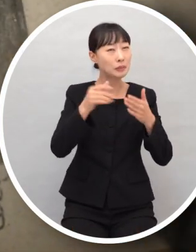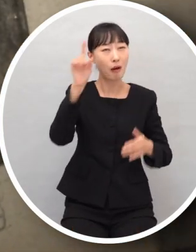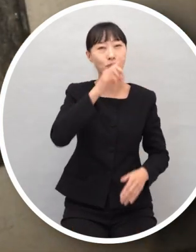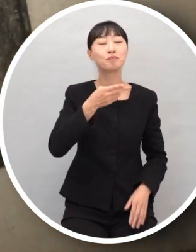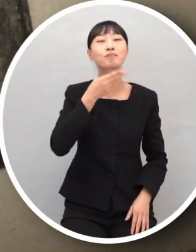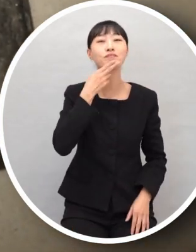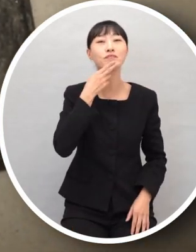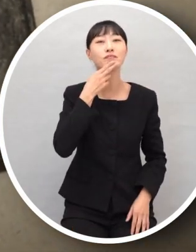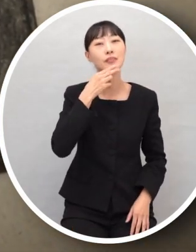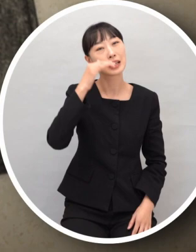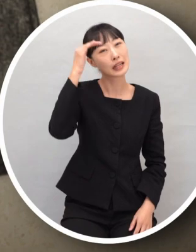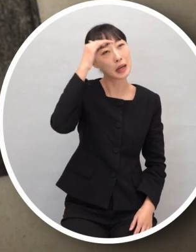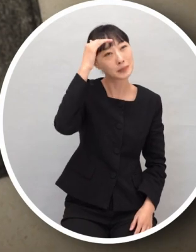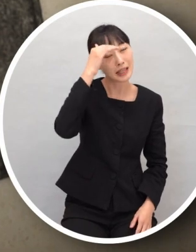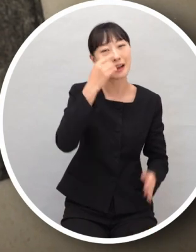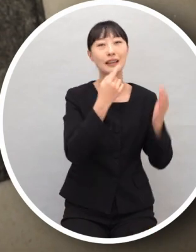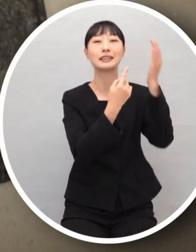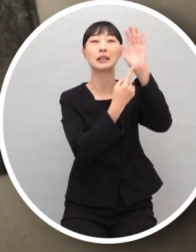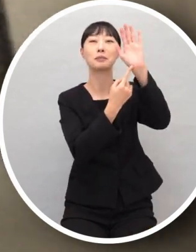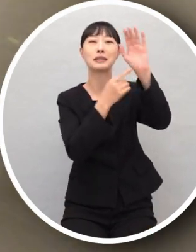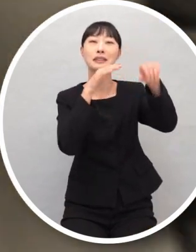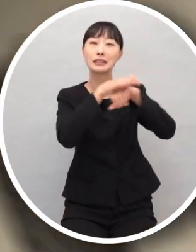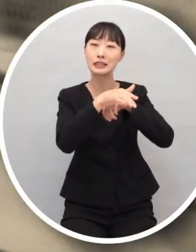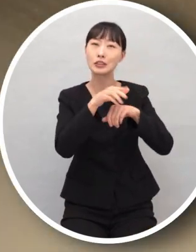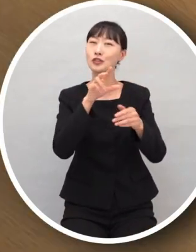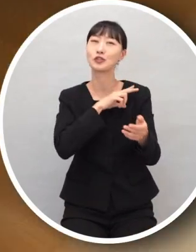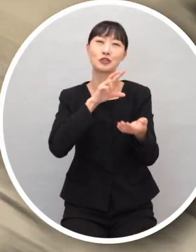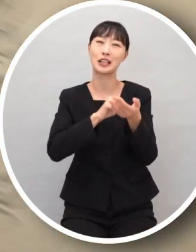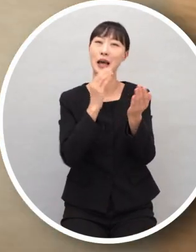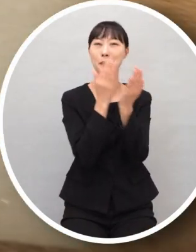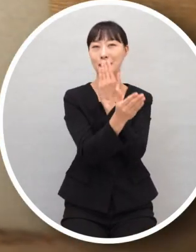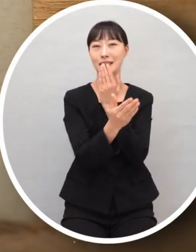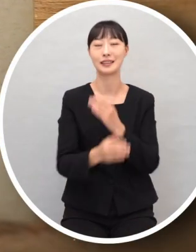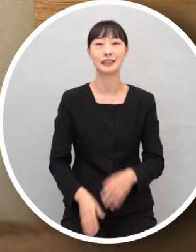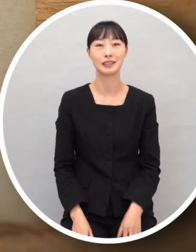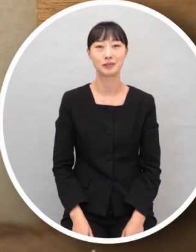These scenes were not painted for purely appreciative or decorative purposes.